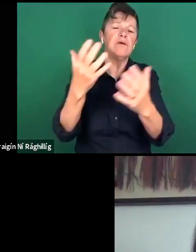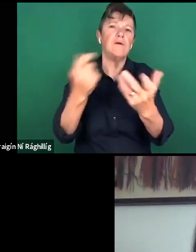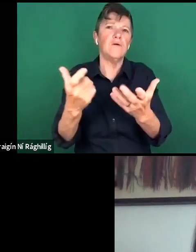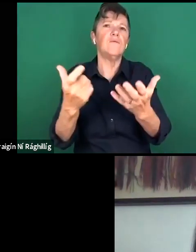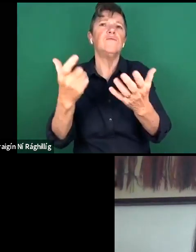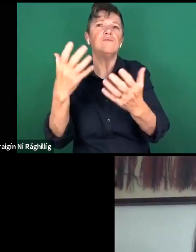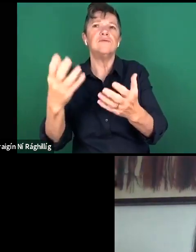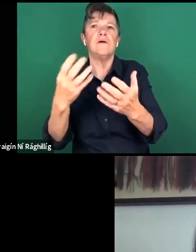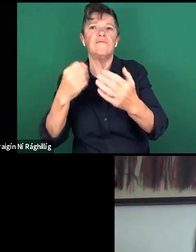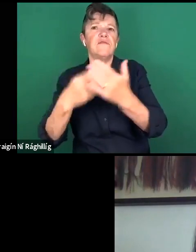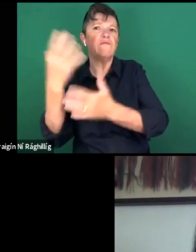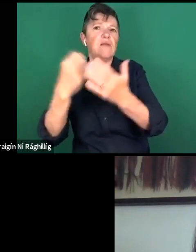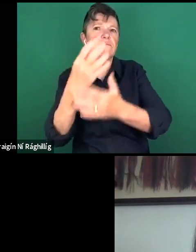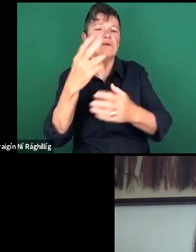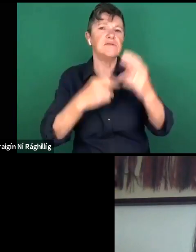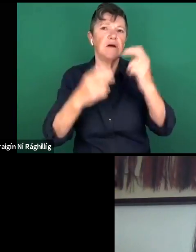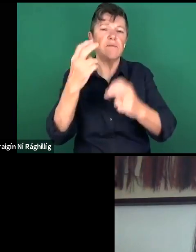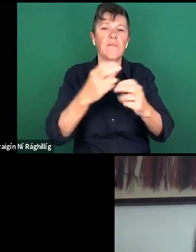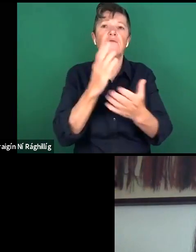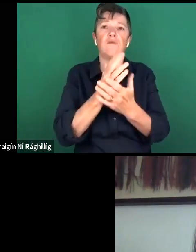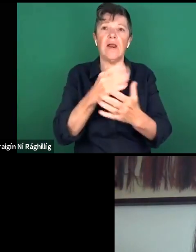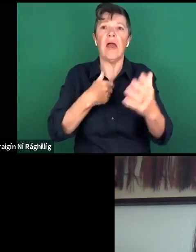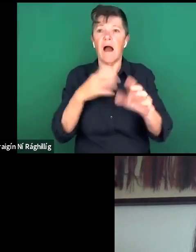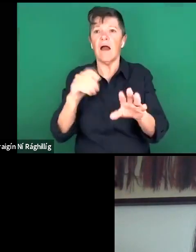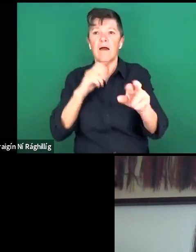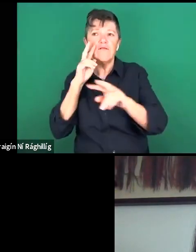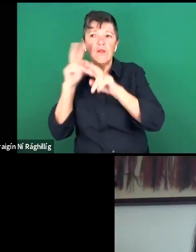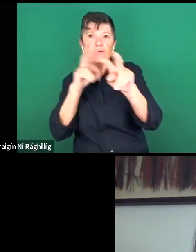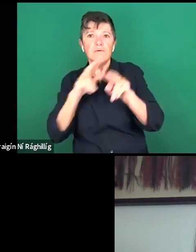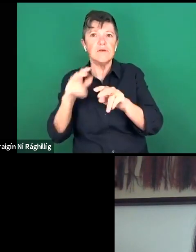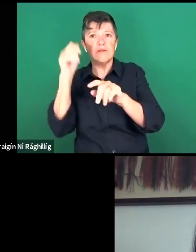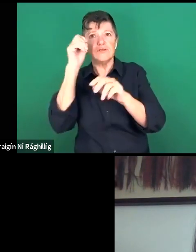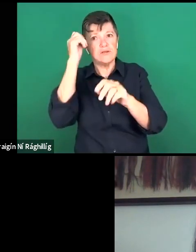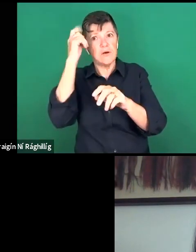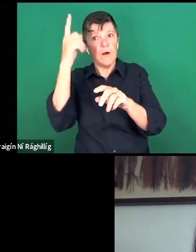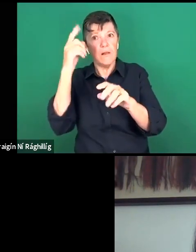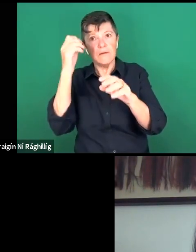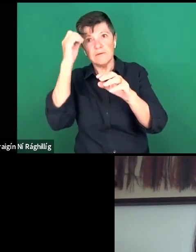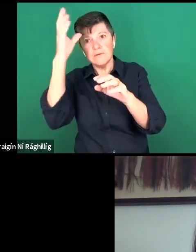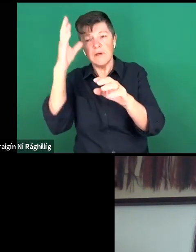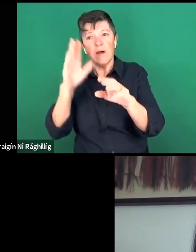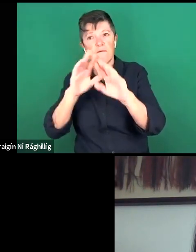trying to dude around the a project of repair is to repair the fractures that